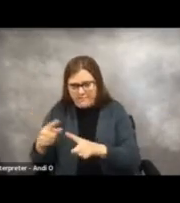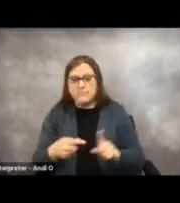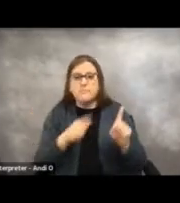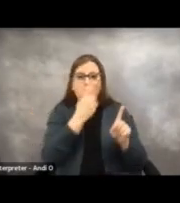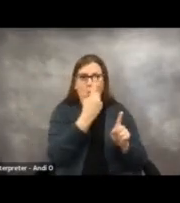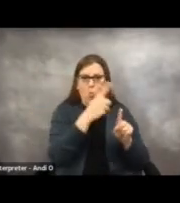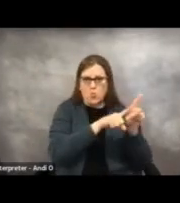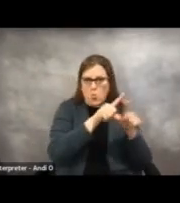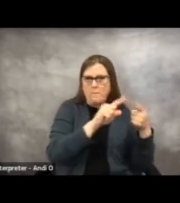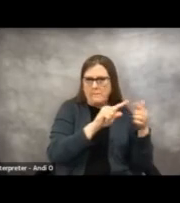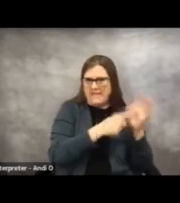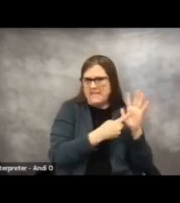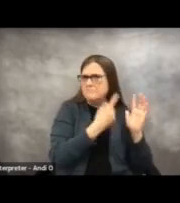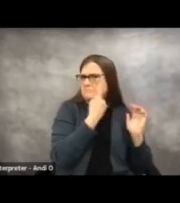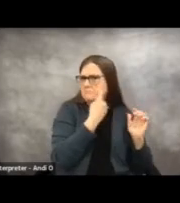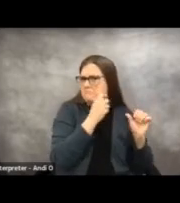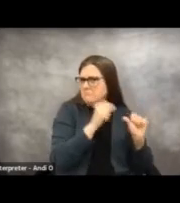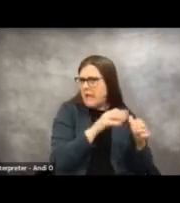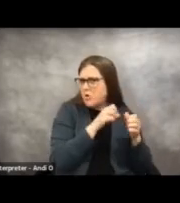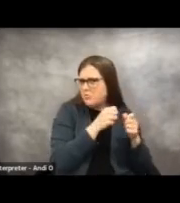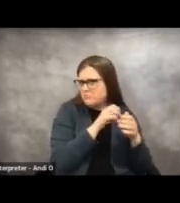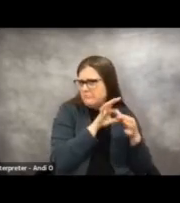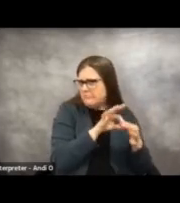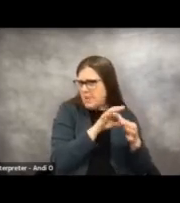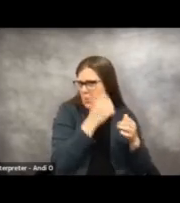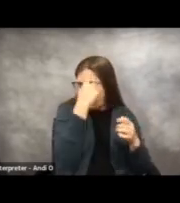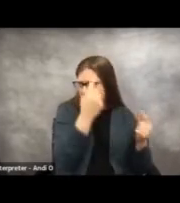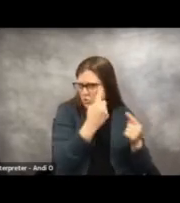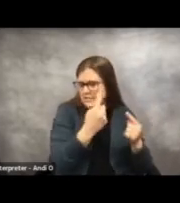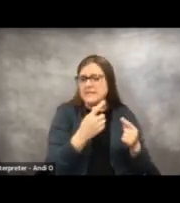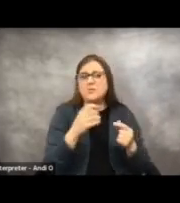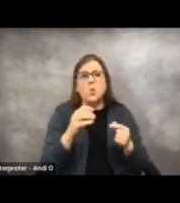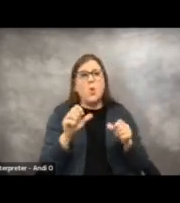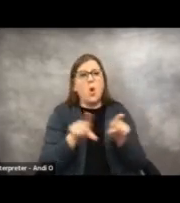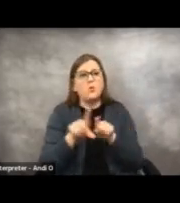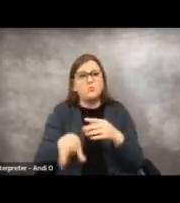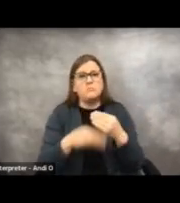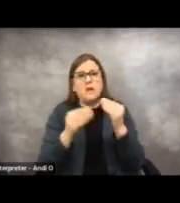injury screening, evaluation, education, treatment, or other